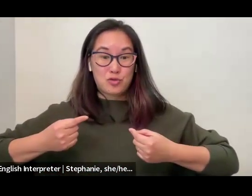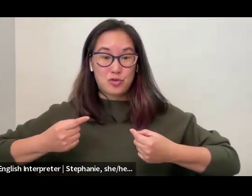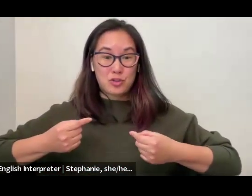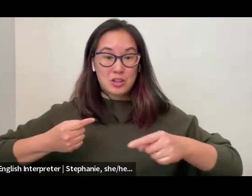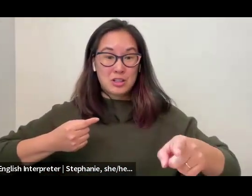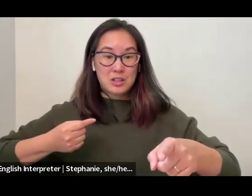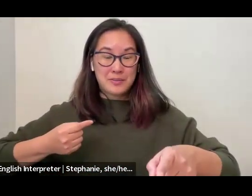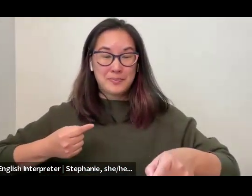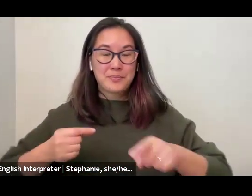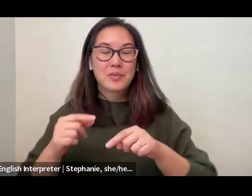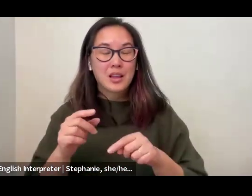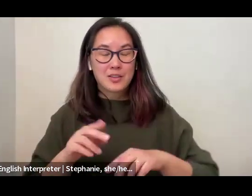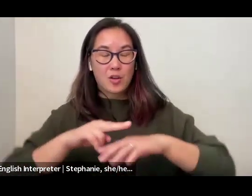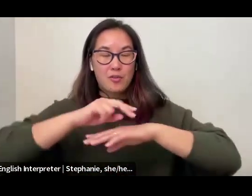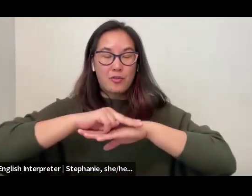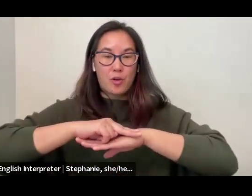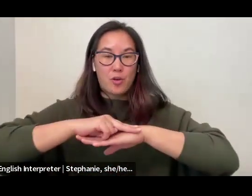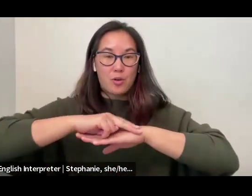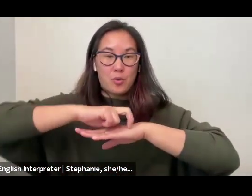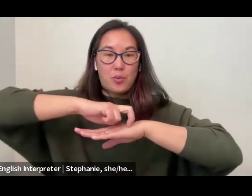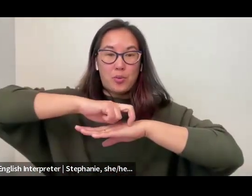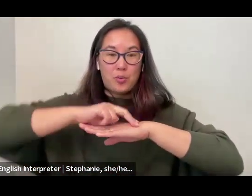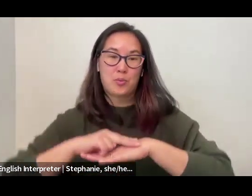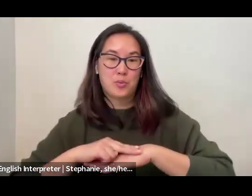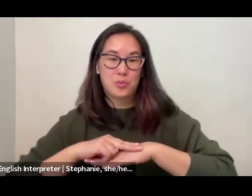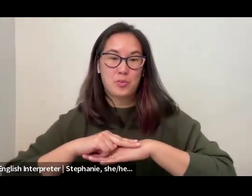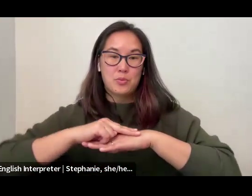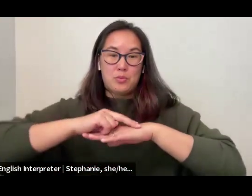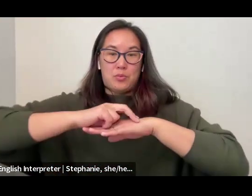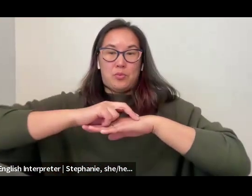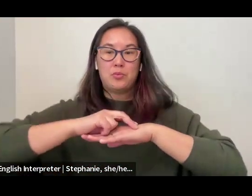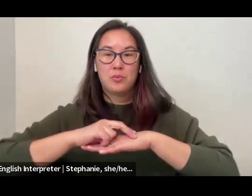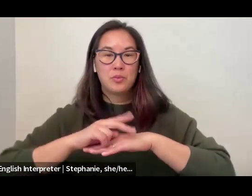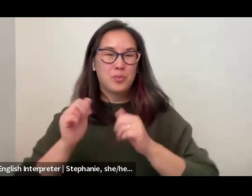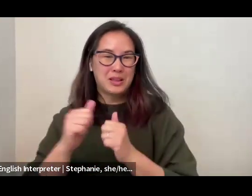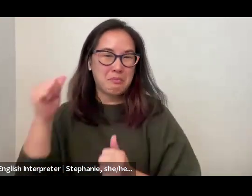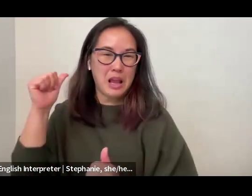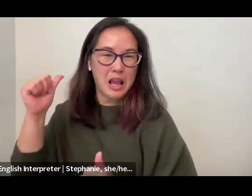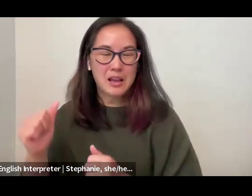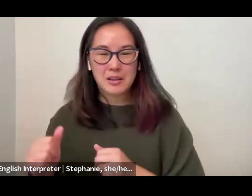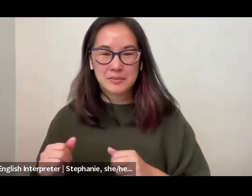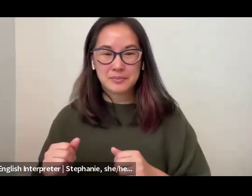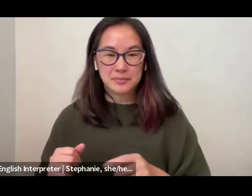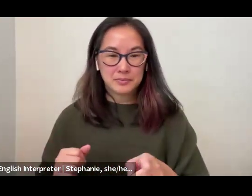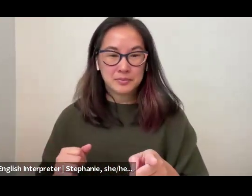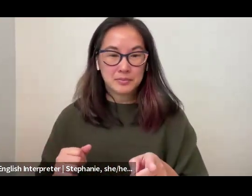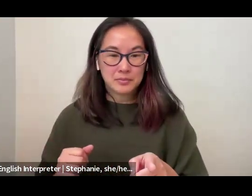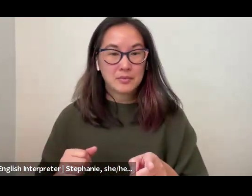Pulling away from the floor. And then pushing into the floor. And you could add an arm lift and lower if you'd like.